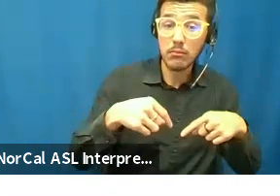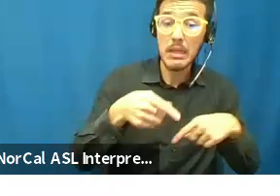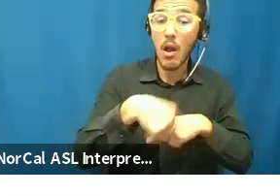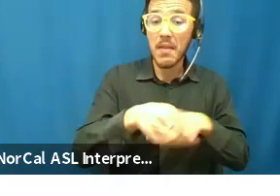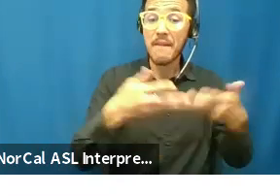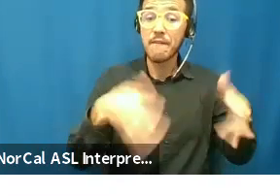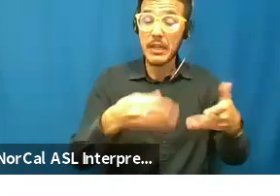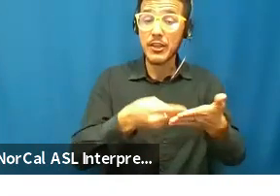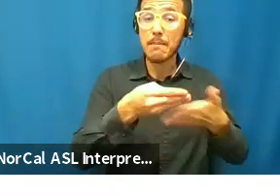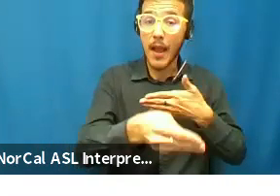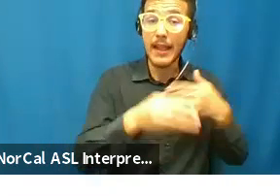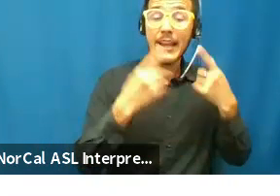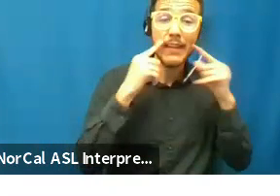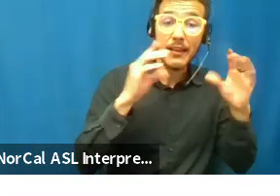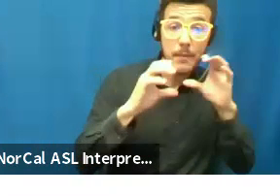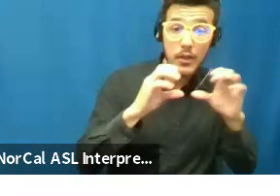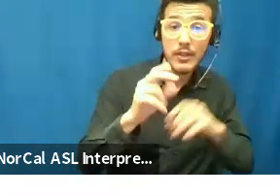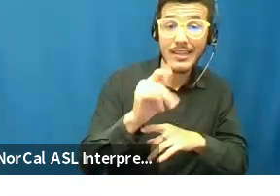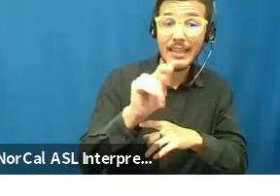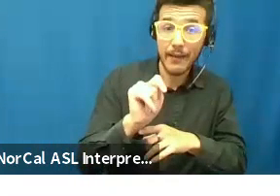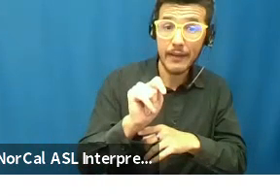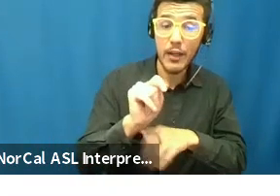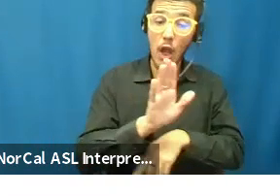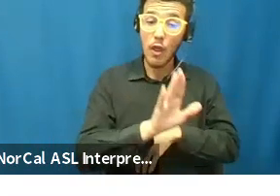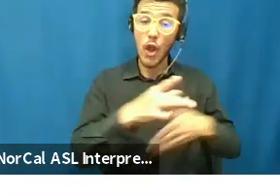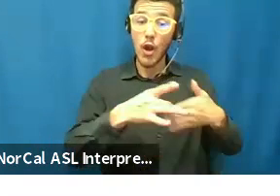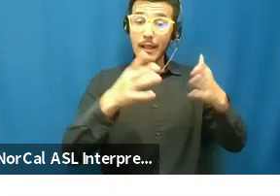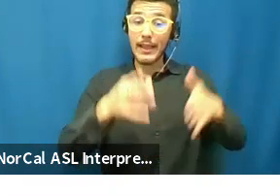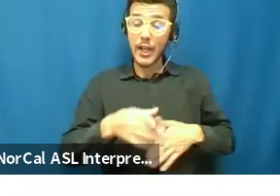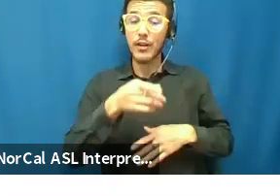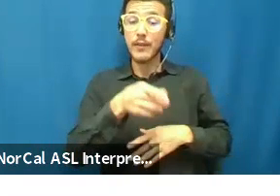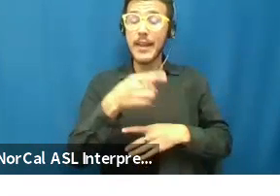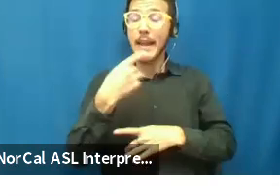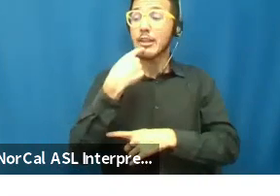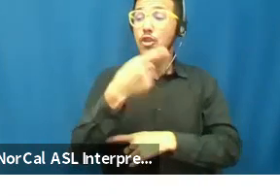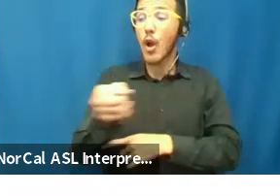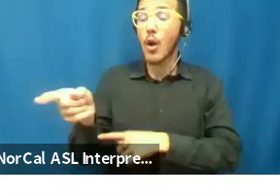kit. Their leadership basically told each site manager, this is what we recommend, this is what